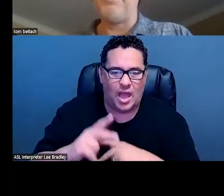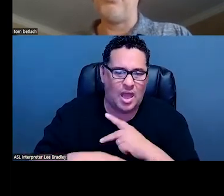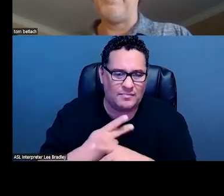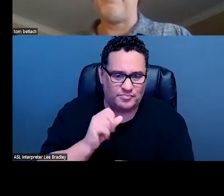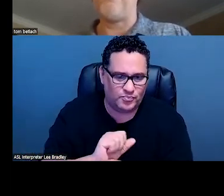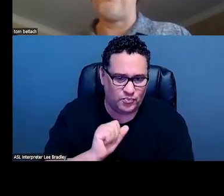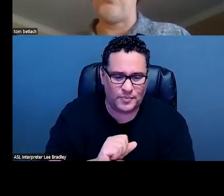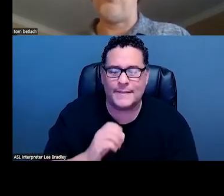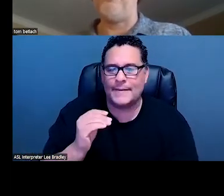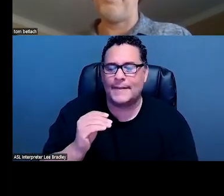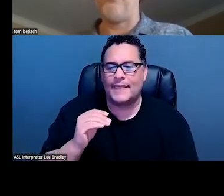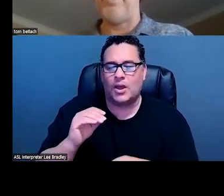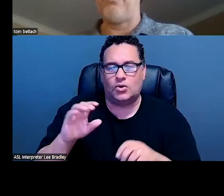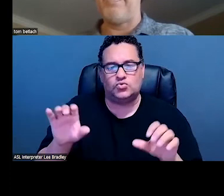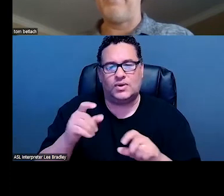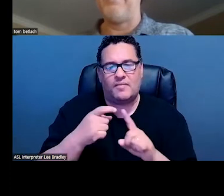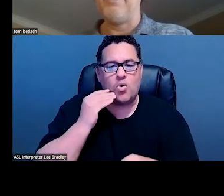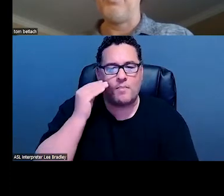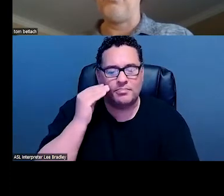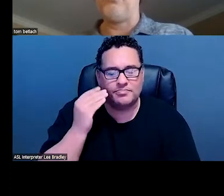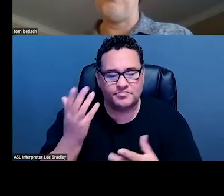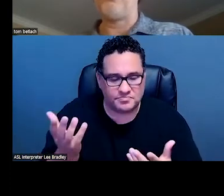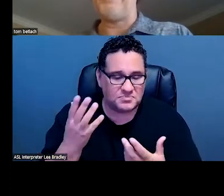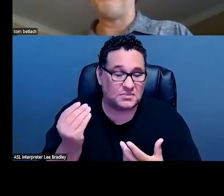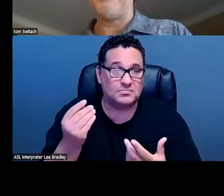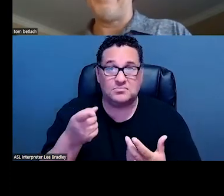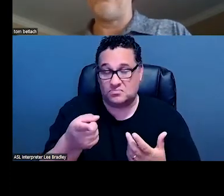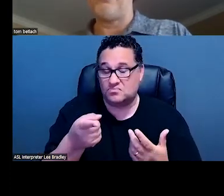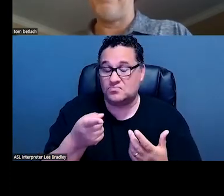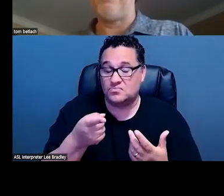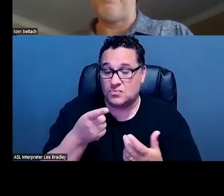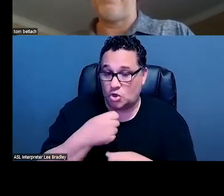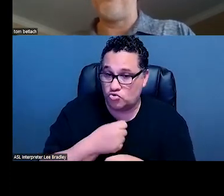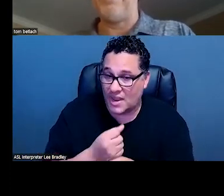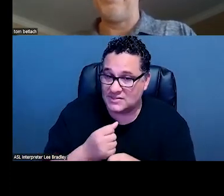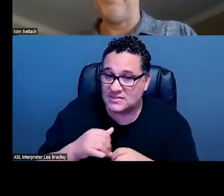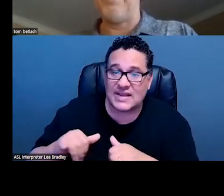DOING IT FROM HOME. AND WHETHER OR NOT YOU HAVE CREATED STANDARDS AROUND HOW THAT MIGHT BE DONE.